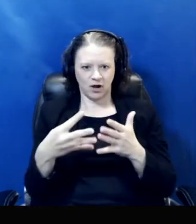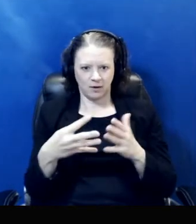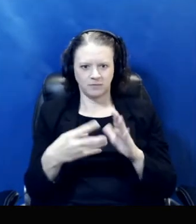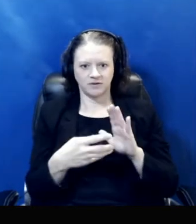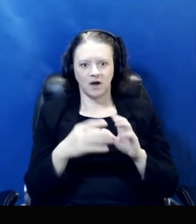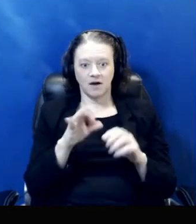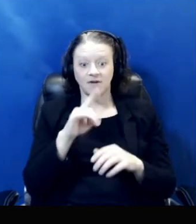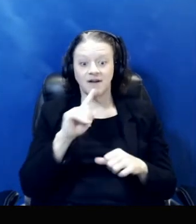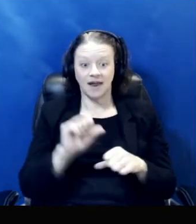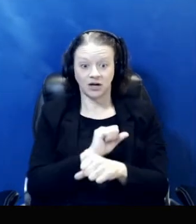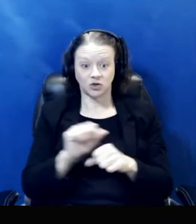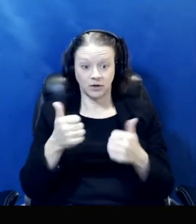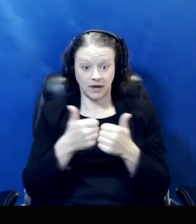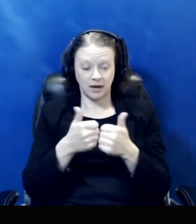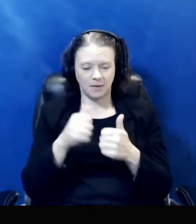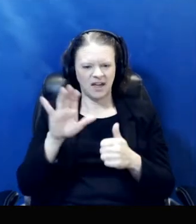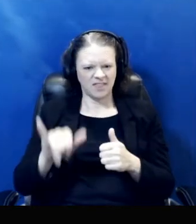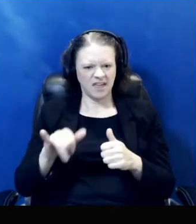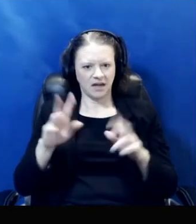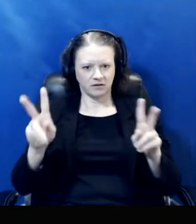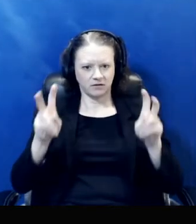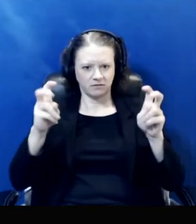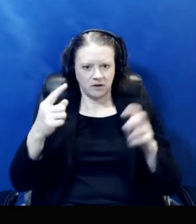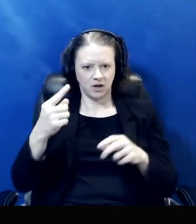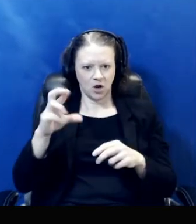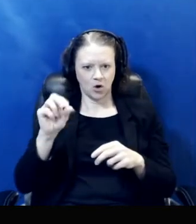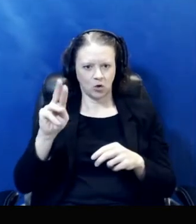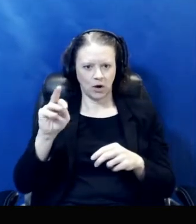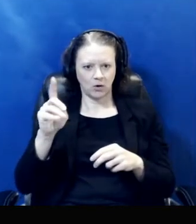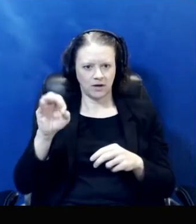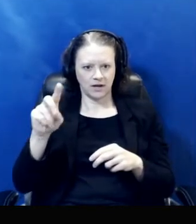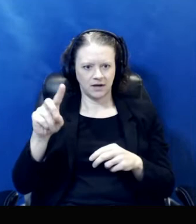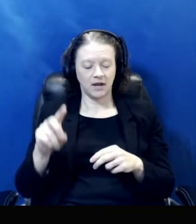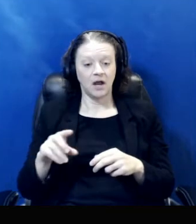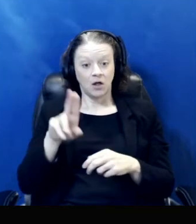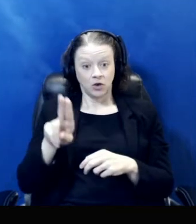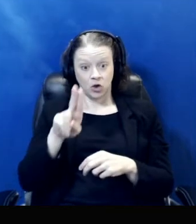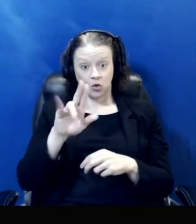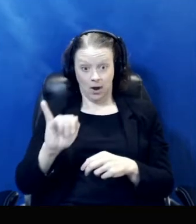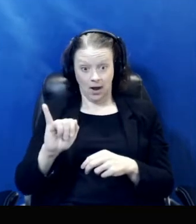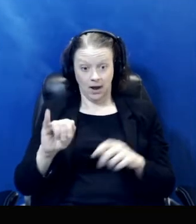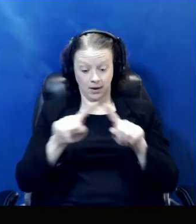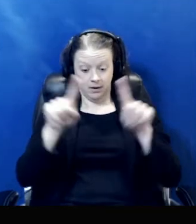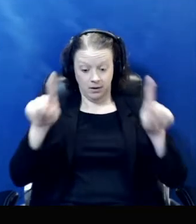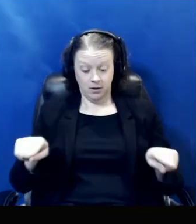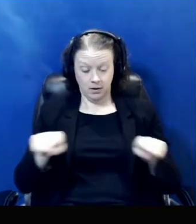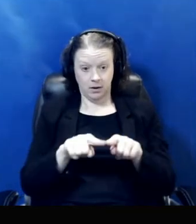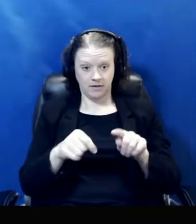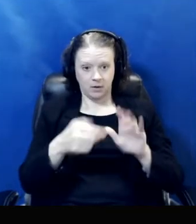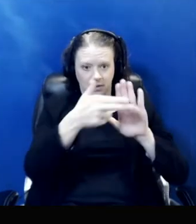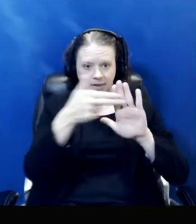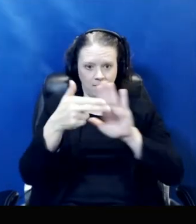In this case, Grounded, with labels overlaid on the UI that indicate what the term 'Label' refers to, versus what